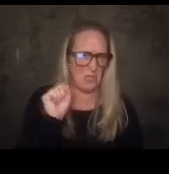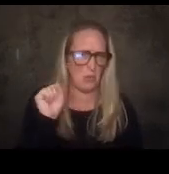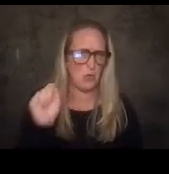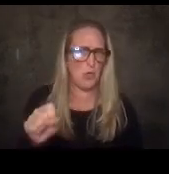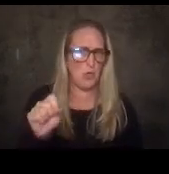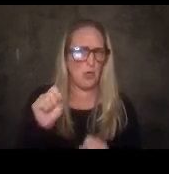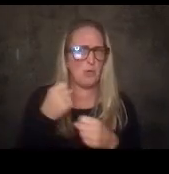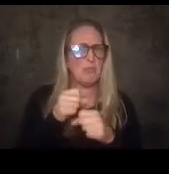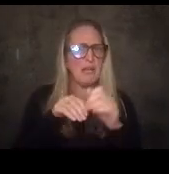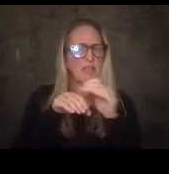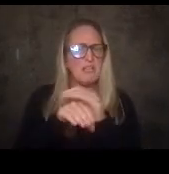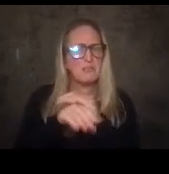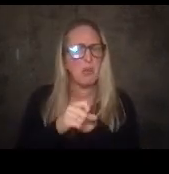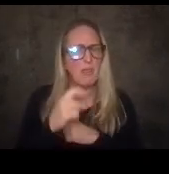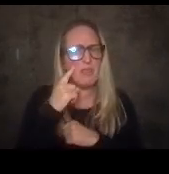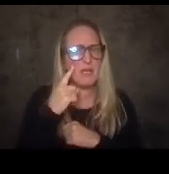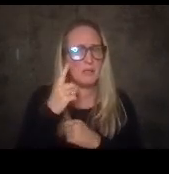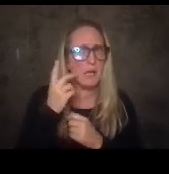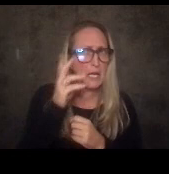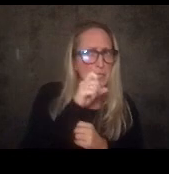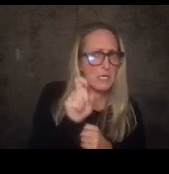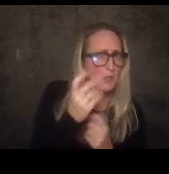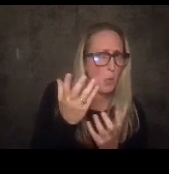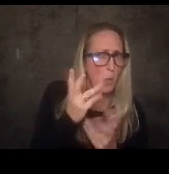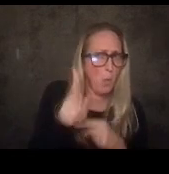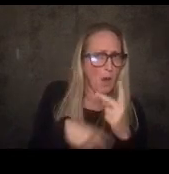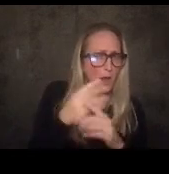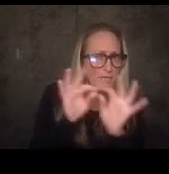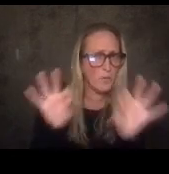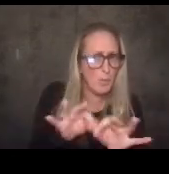guess I would need to know what kind of form you were trying to